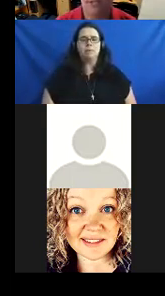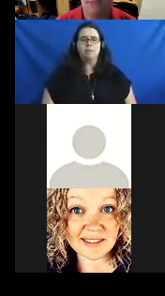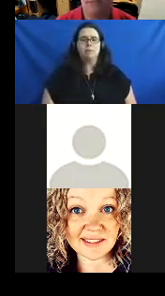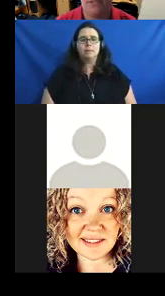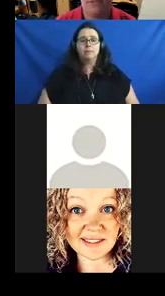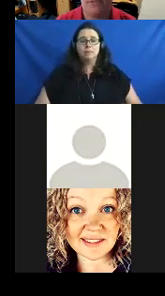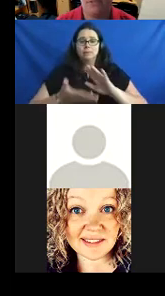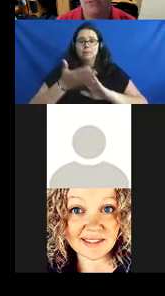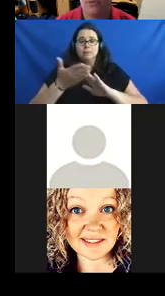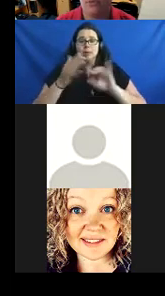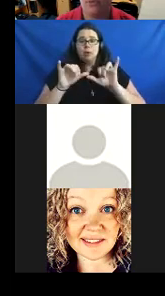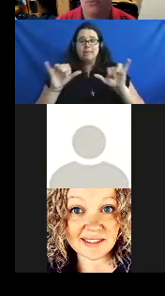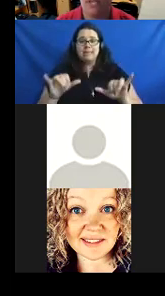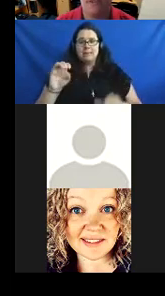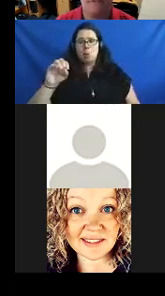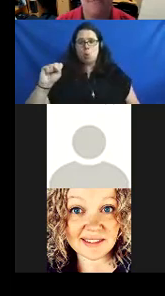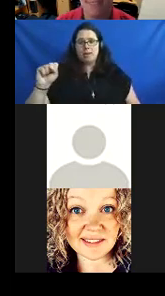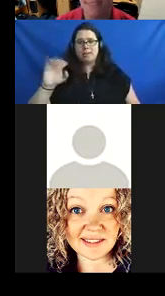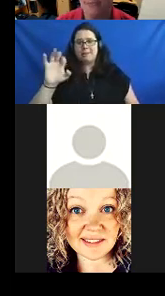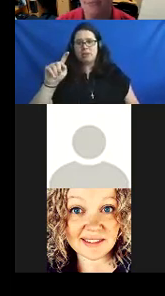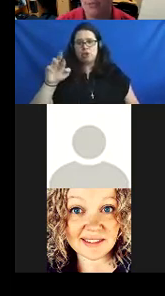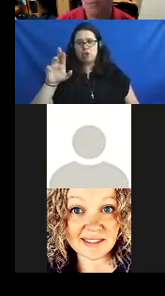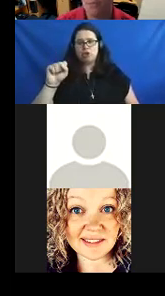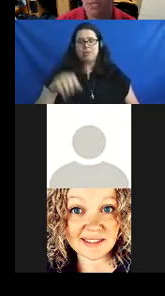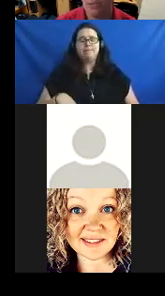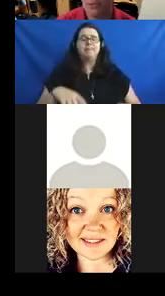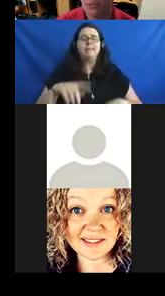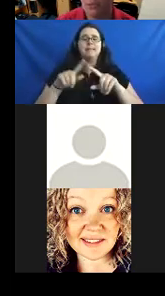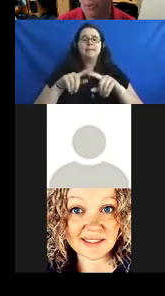OPERATING SYSTEM FEATURES. WE HAVE DIFFERENT FEATURES BUILT INTO THE OPERATION